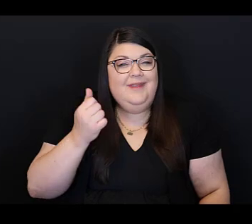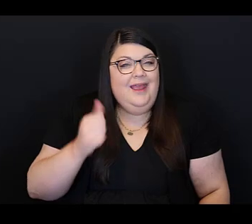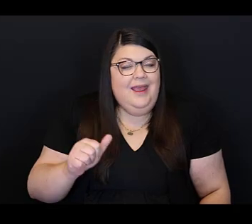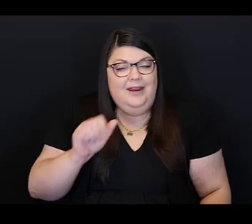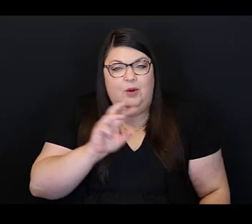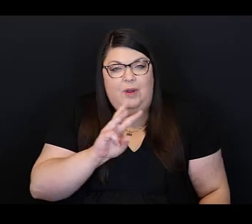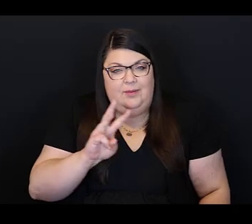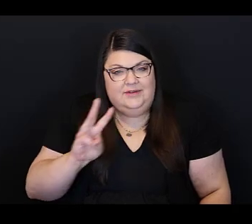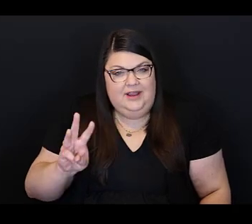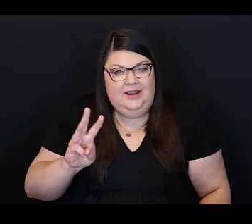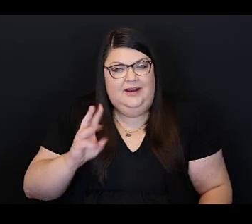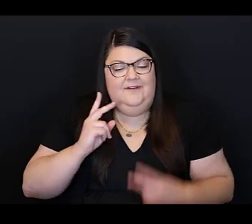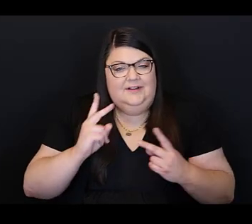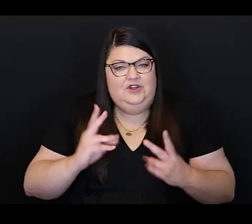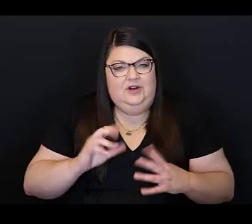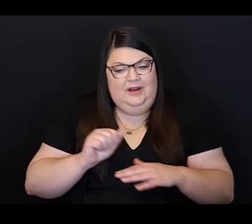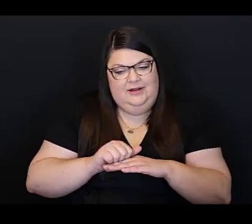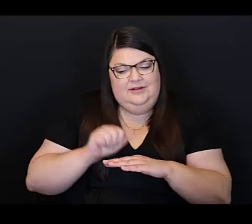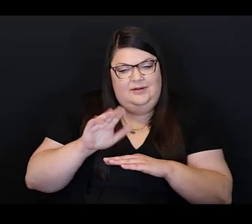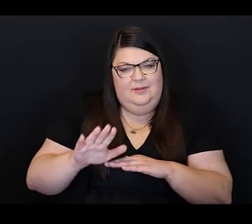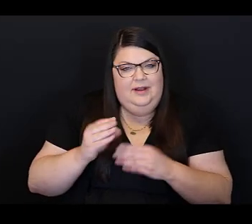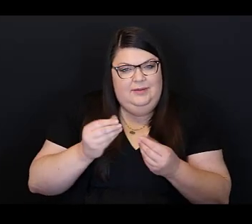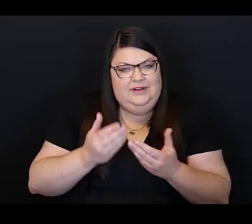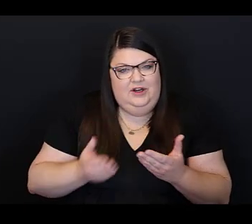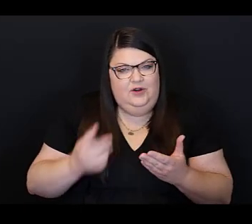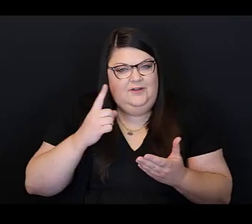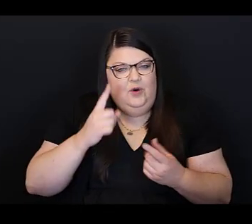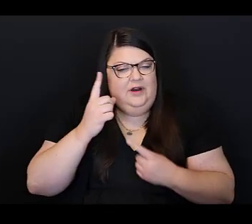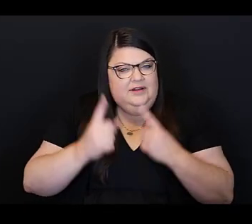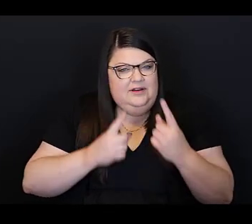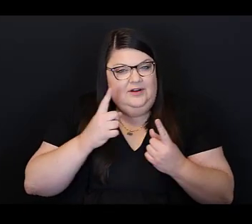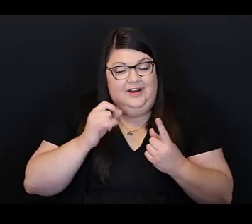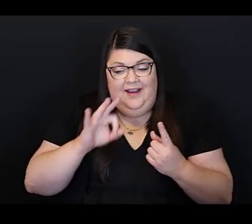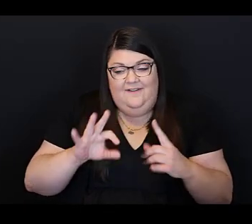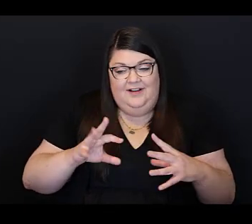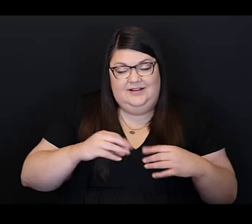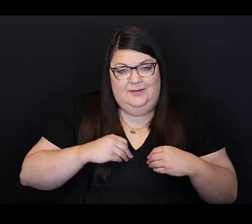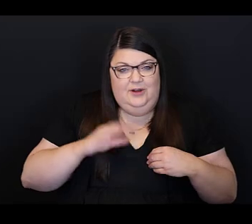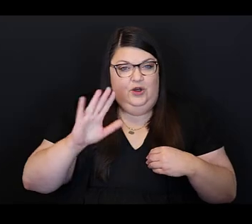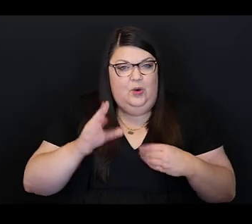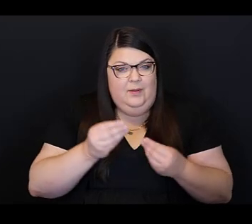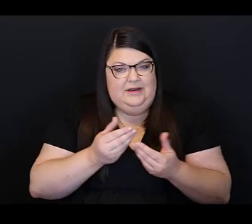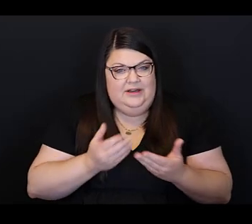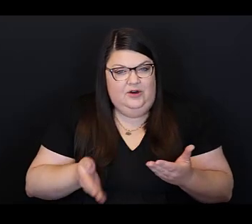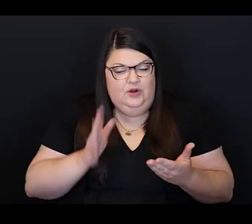Any website visitor can submit materials for consideration. If accepted, your materials